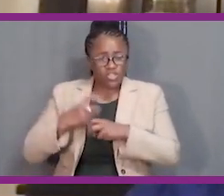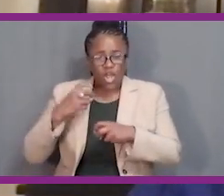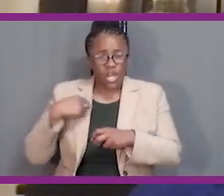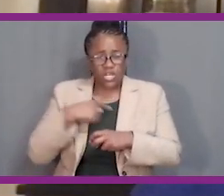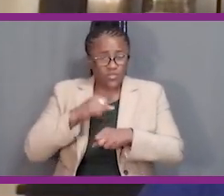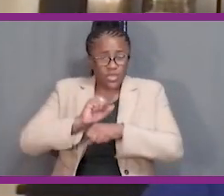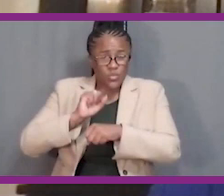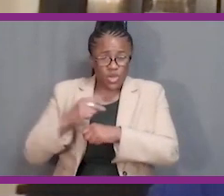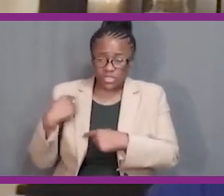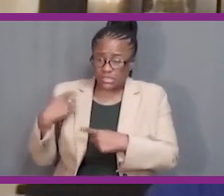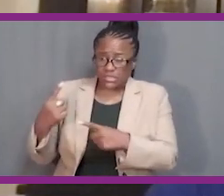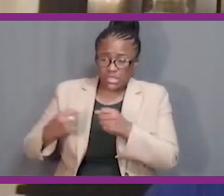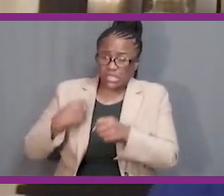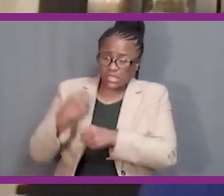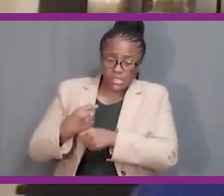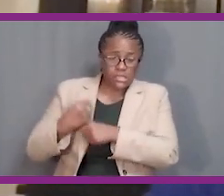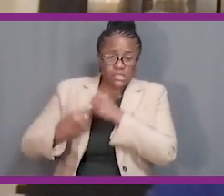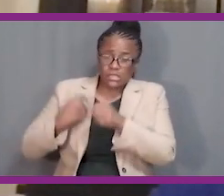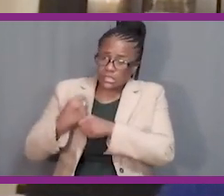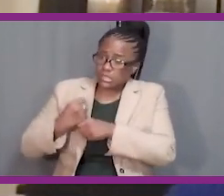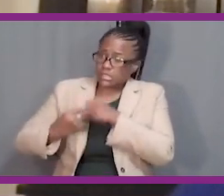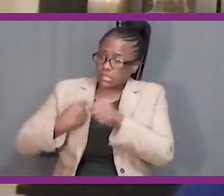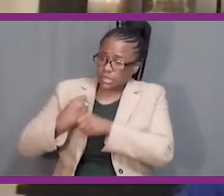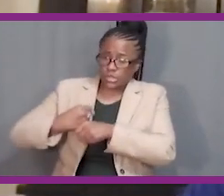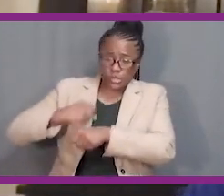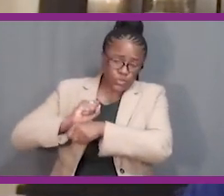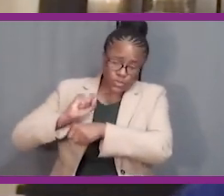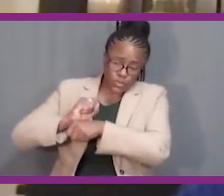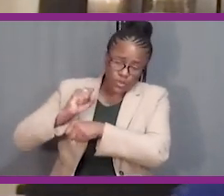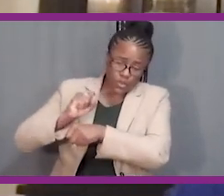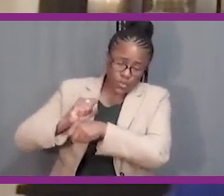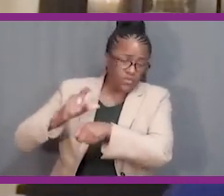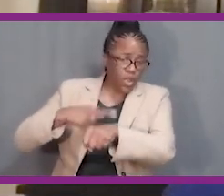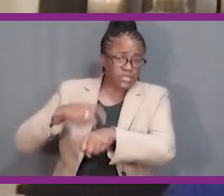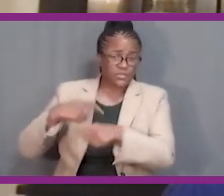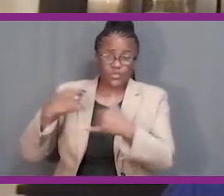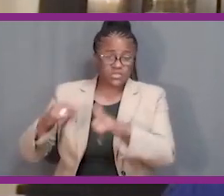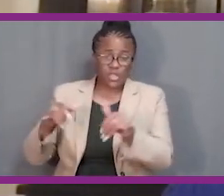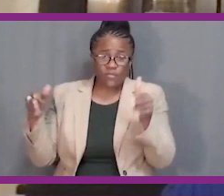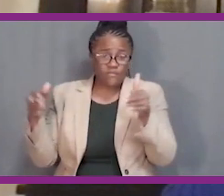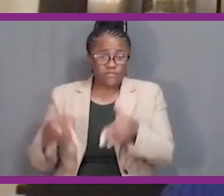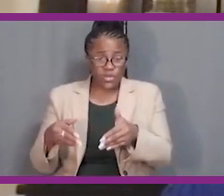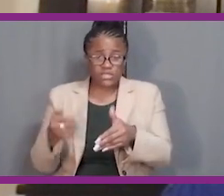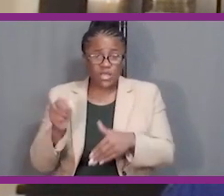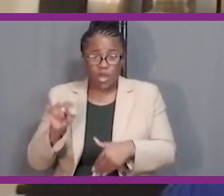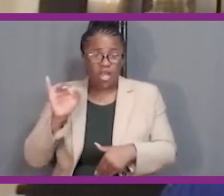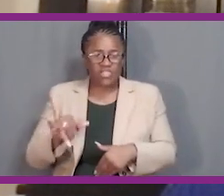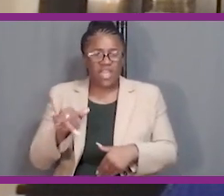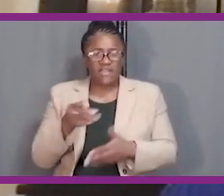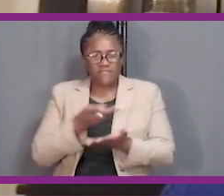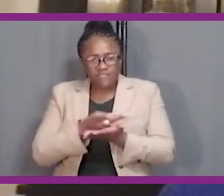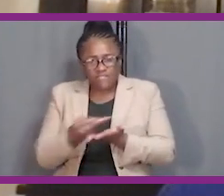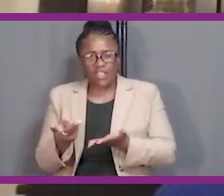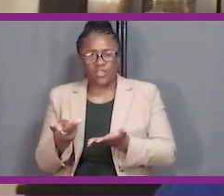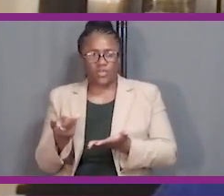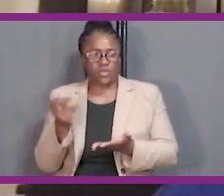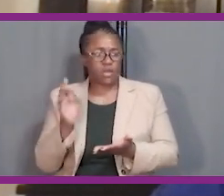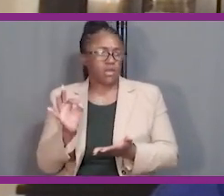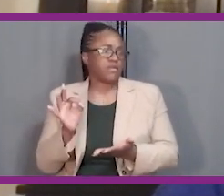we're still focusing on that failure of enforcement. And so it's become very obvious